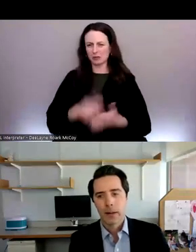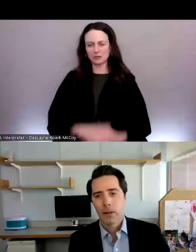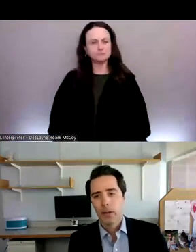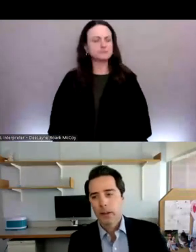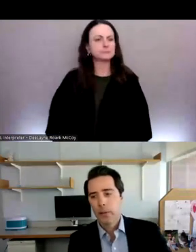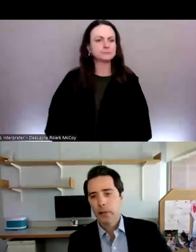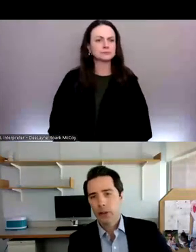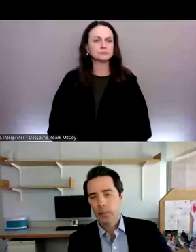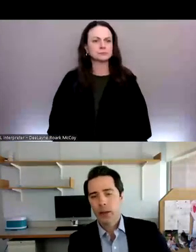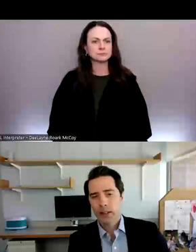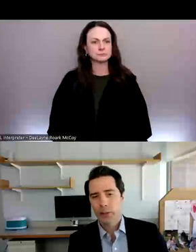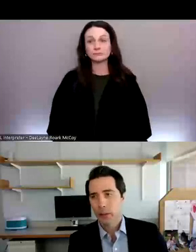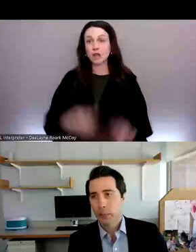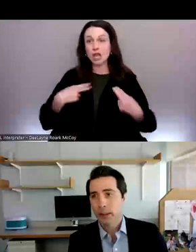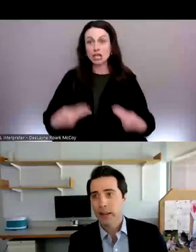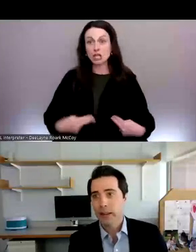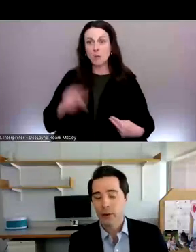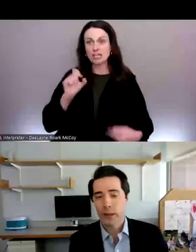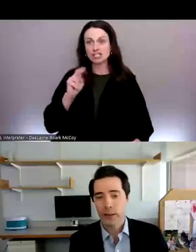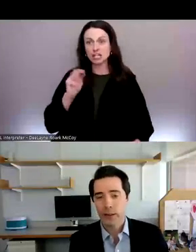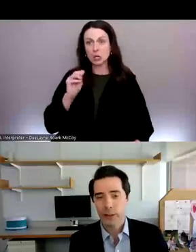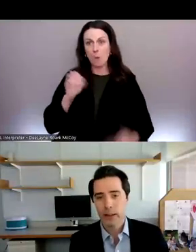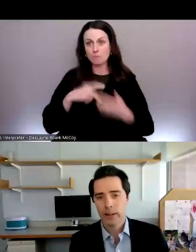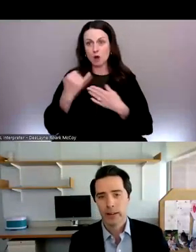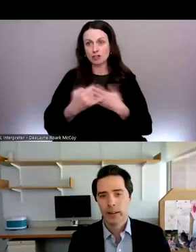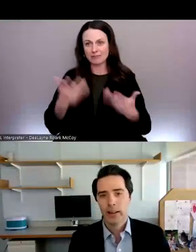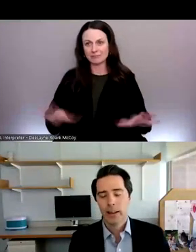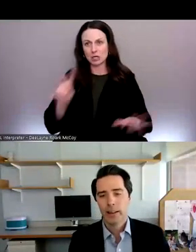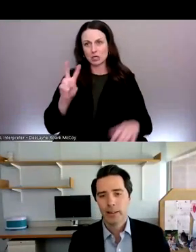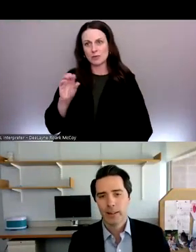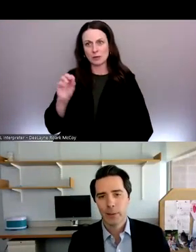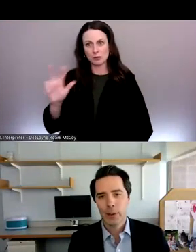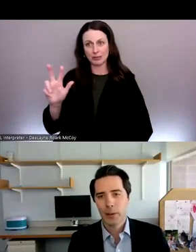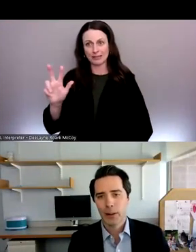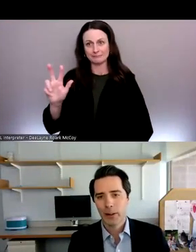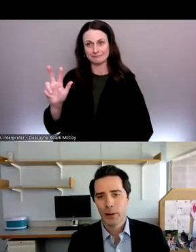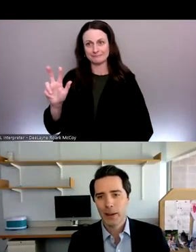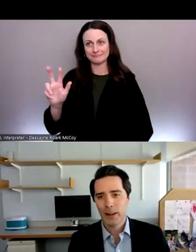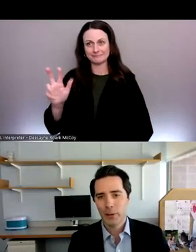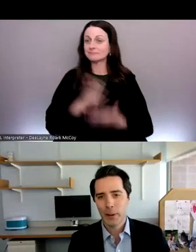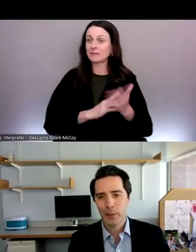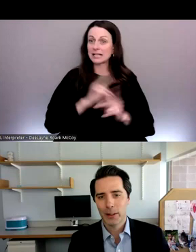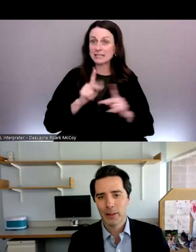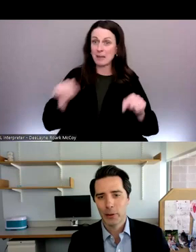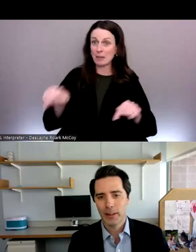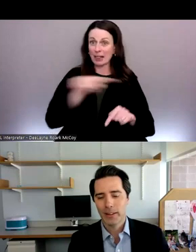so the Human Genome Project was completed in 2003 and some people on the